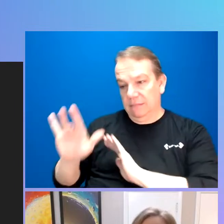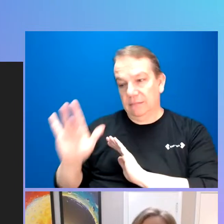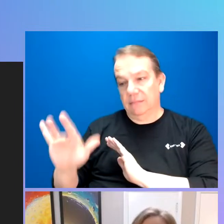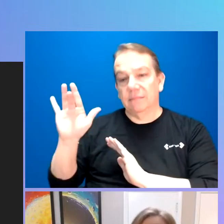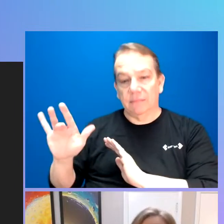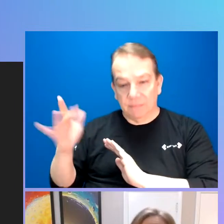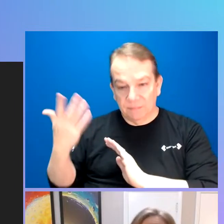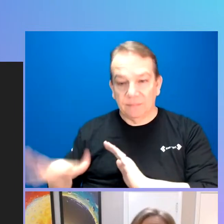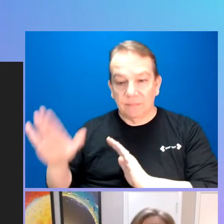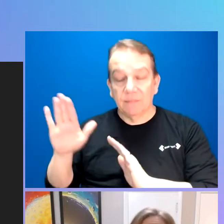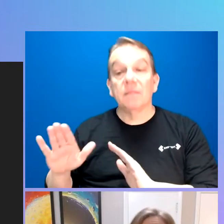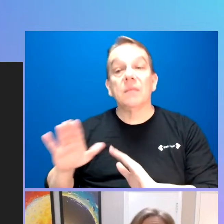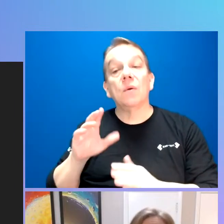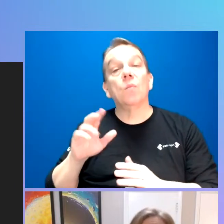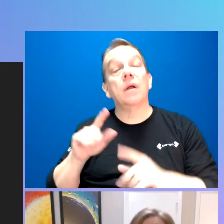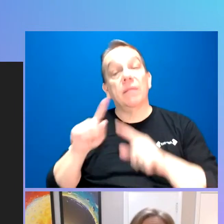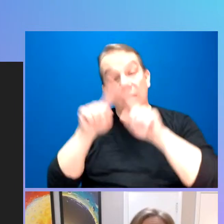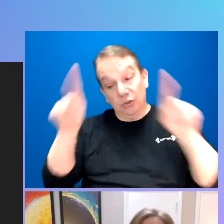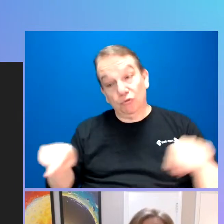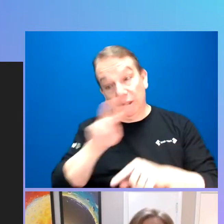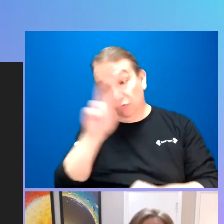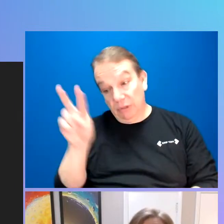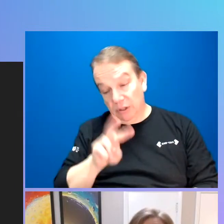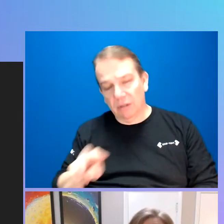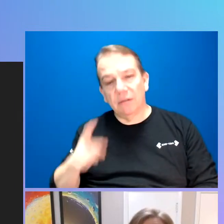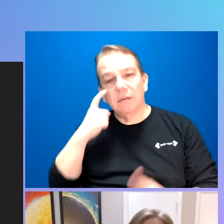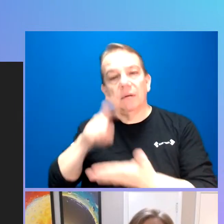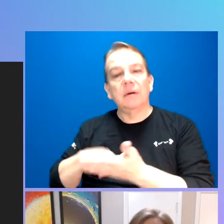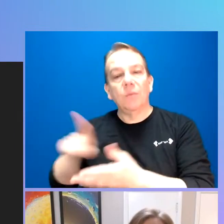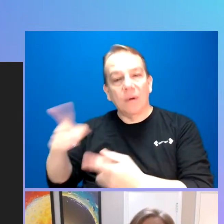focuses on this tab, it will